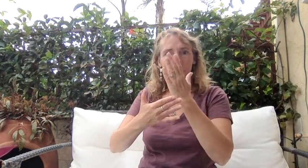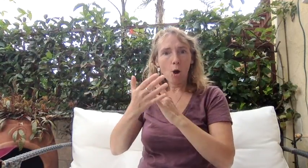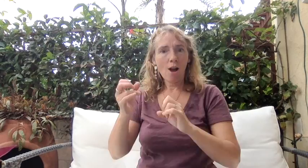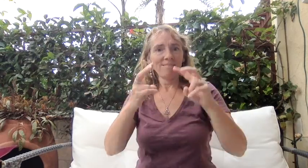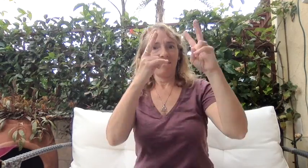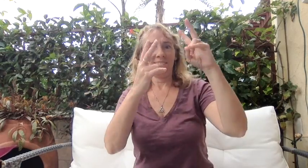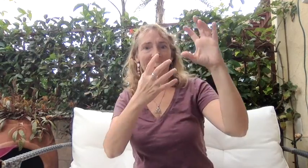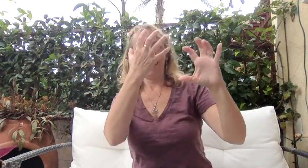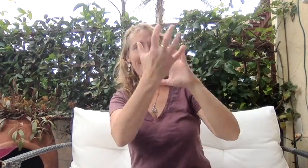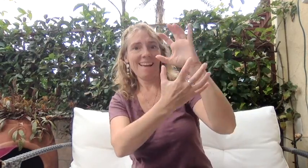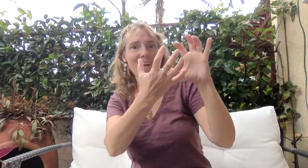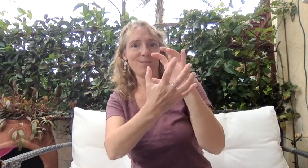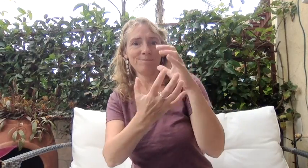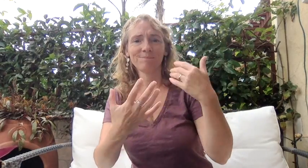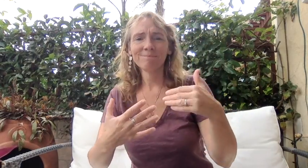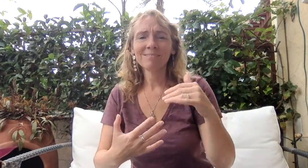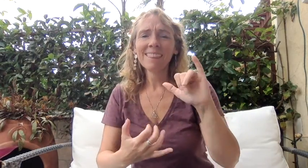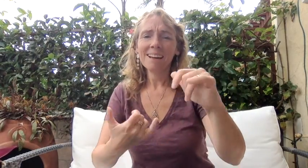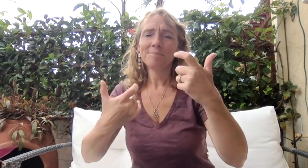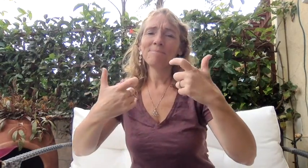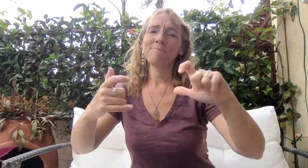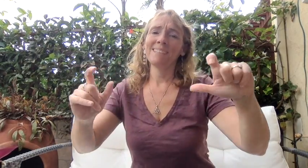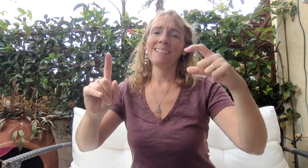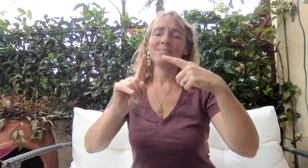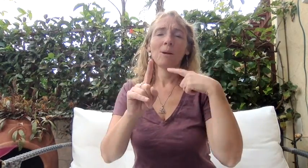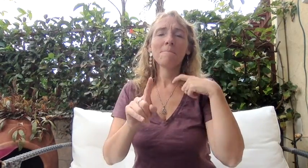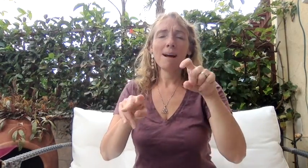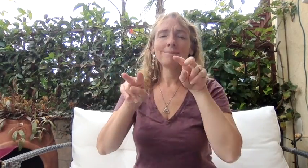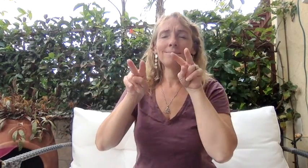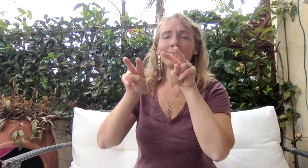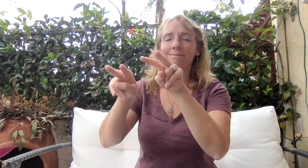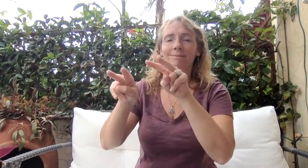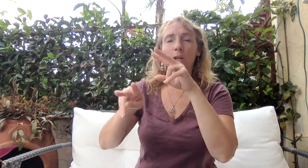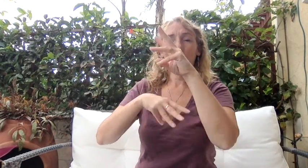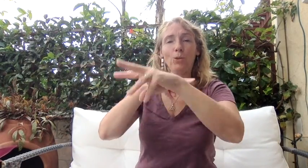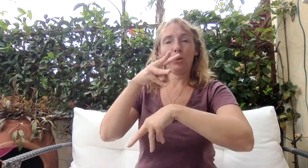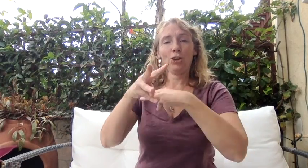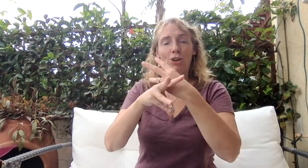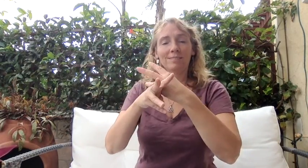you are able to view at anytime. It's a part of the cloud. You can access it anytime.